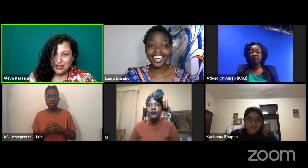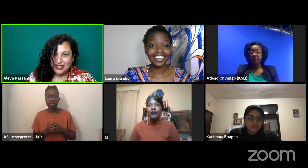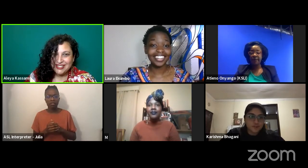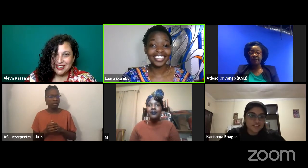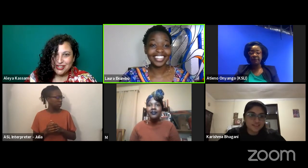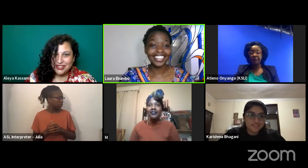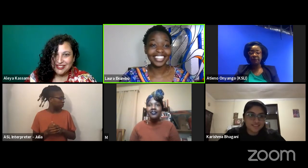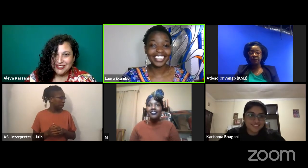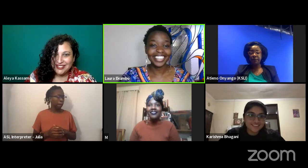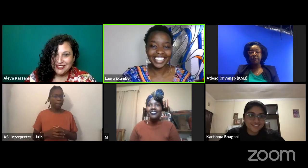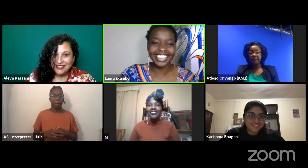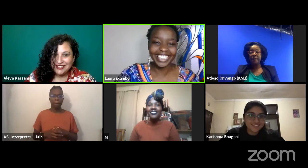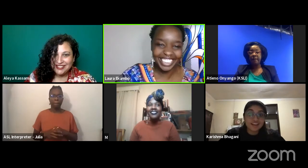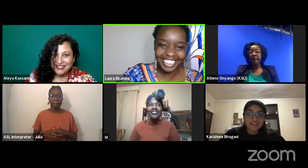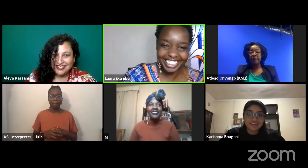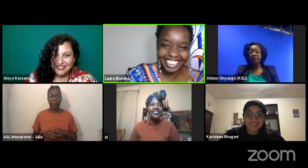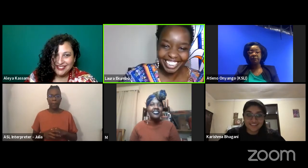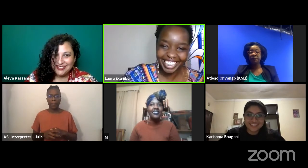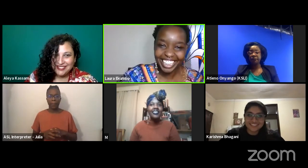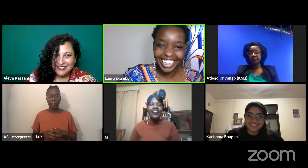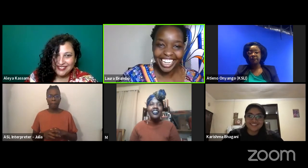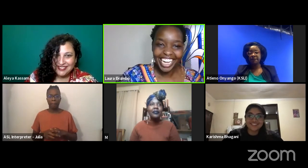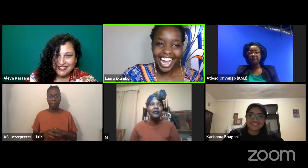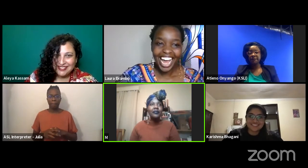(mumbles) Go on.